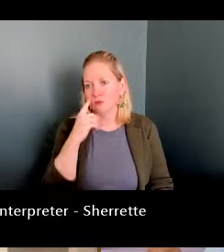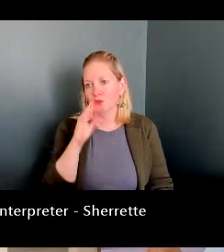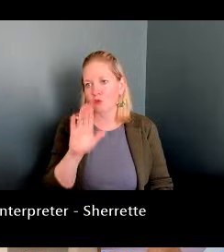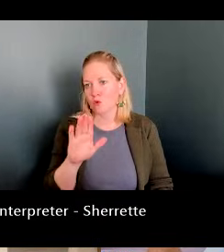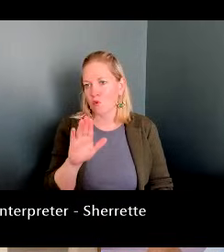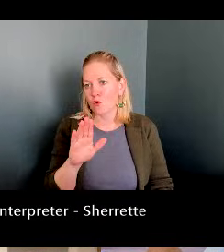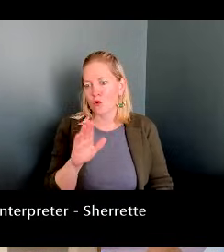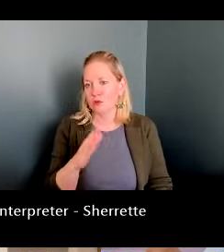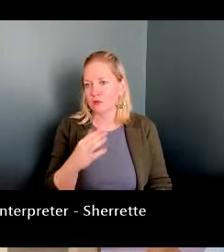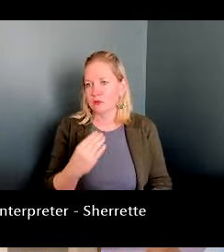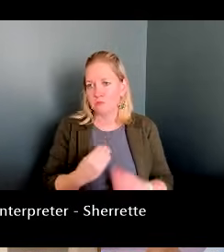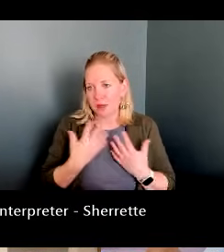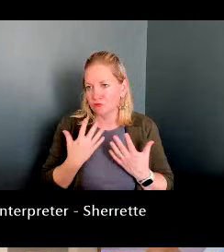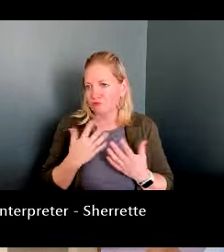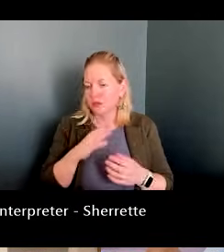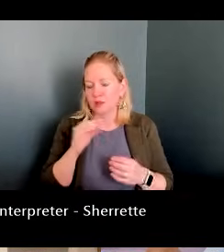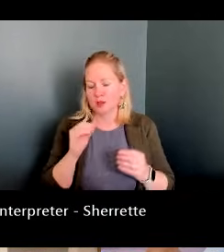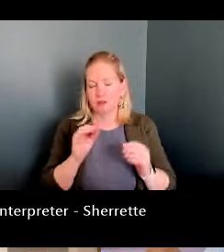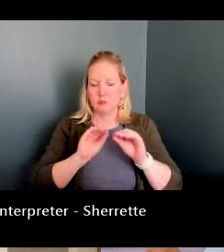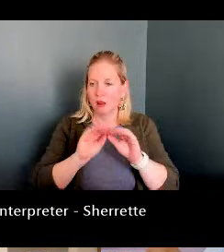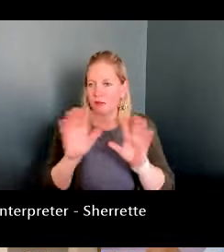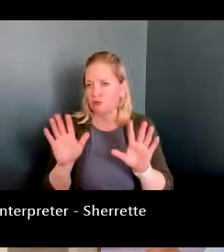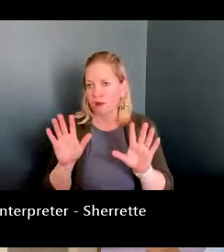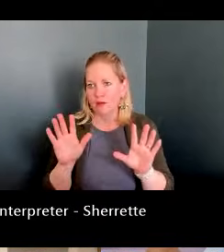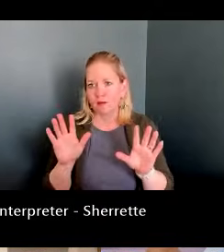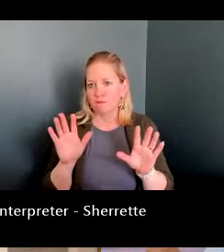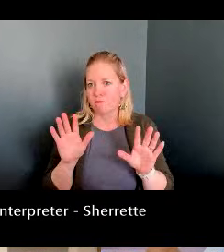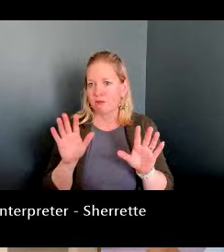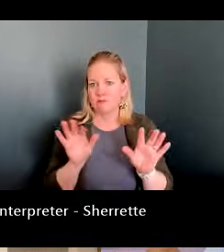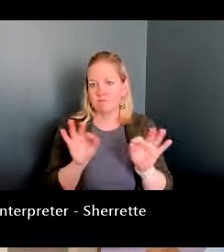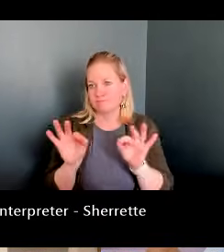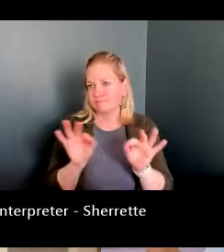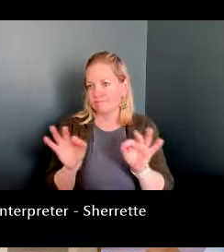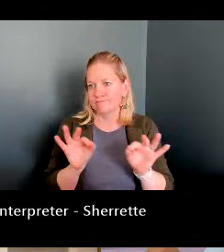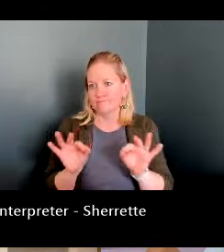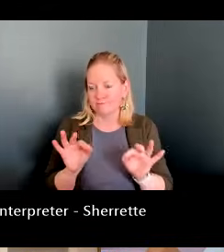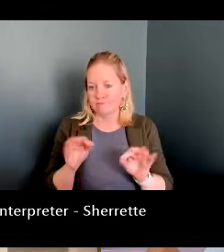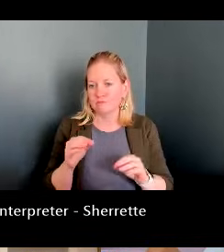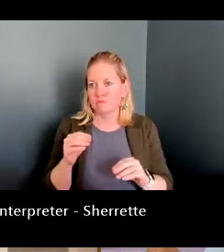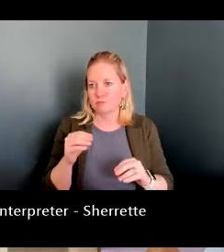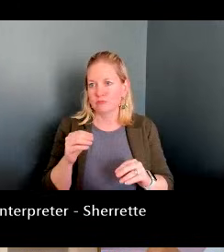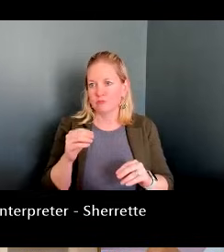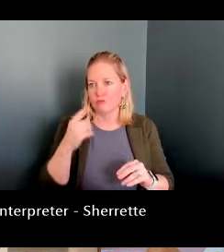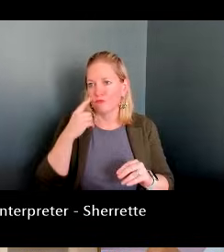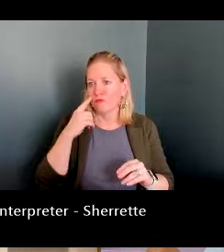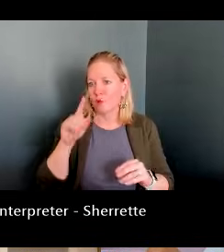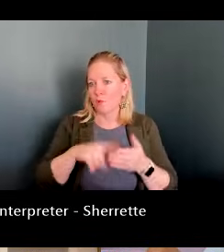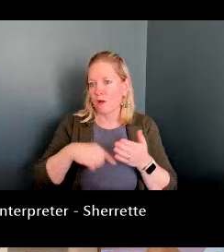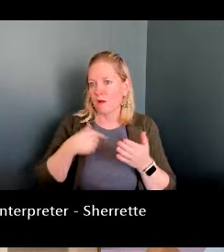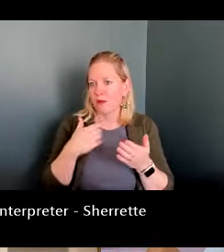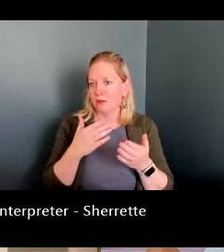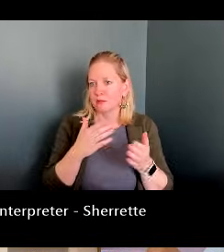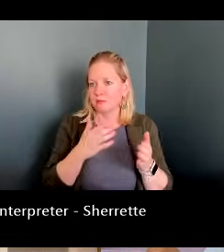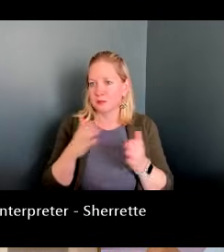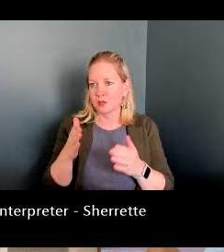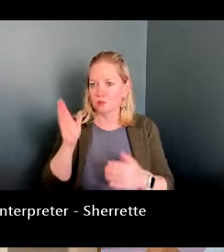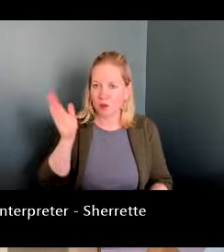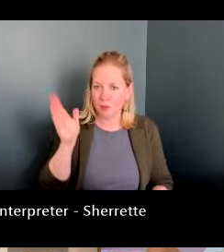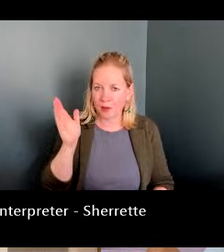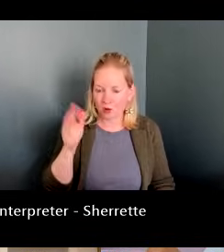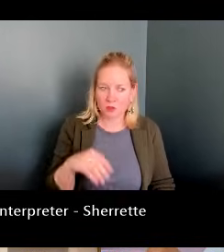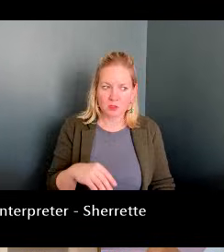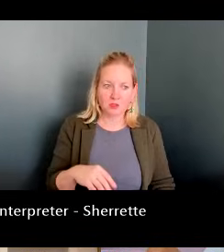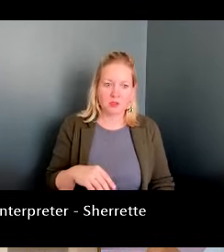very illustrative setup for what I'm going to talk about now, which will sound very objective